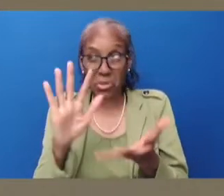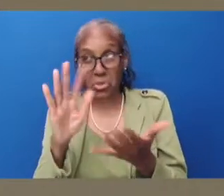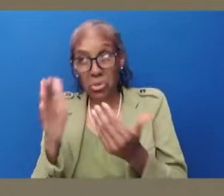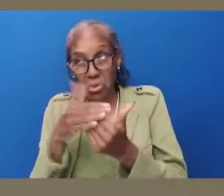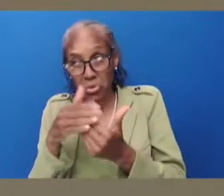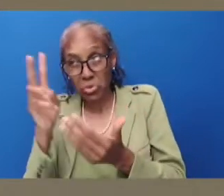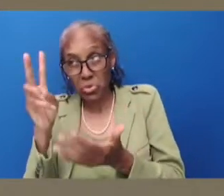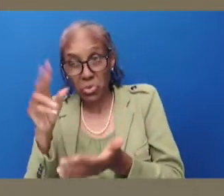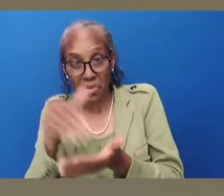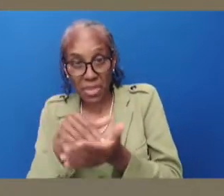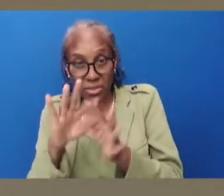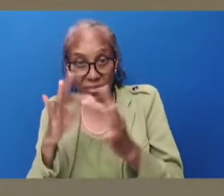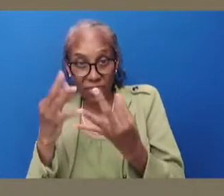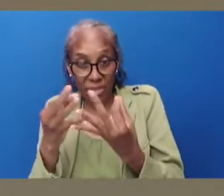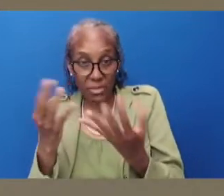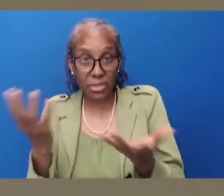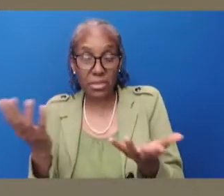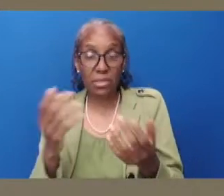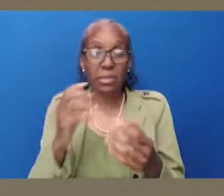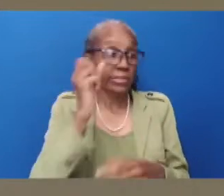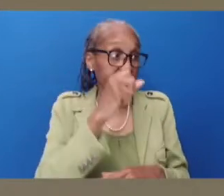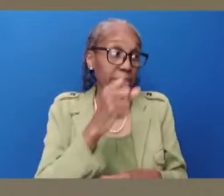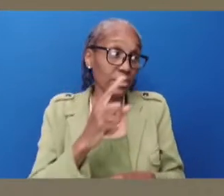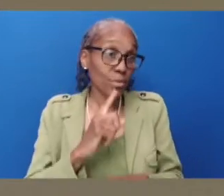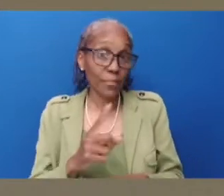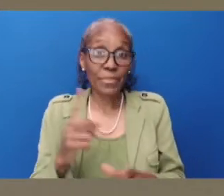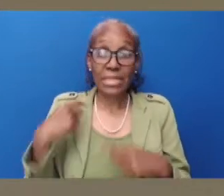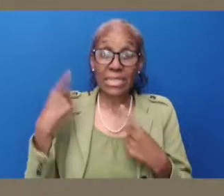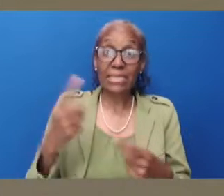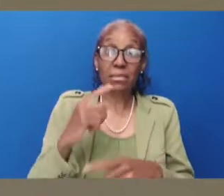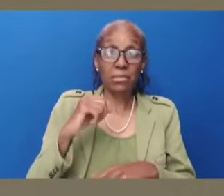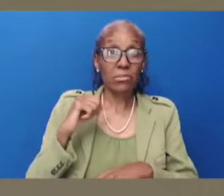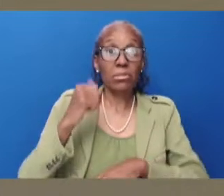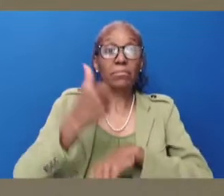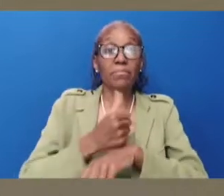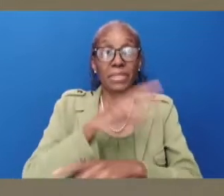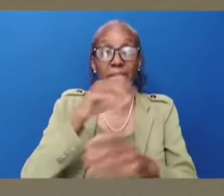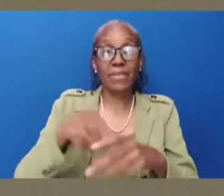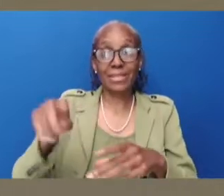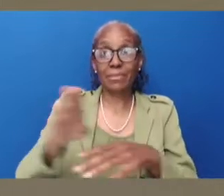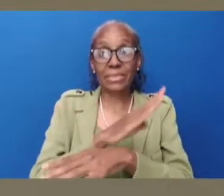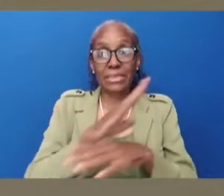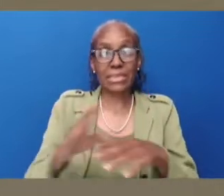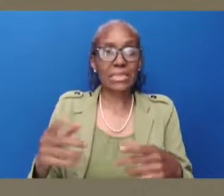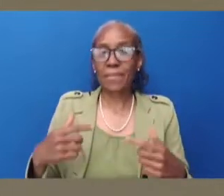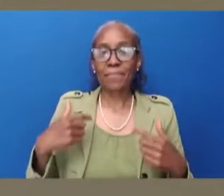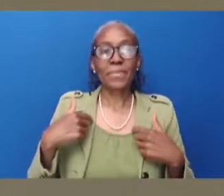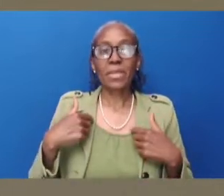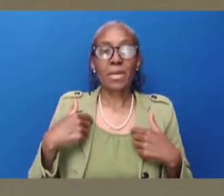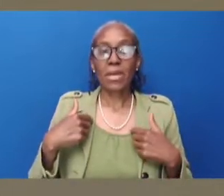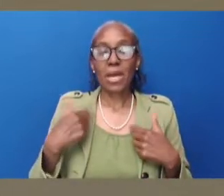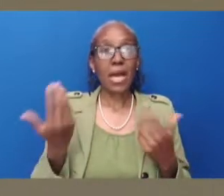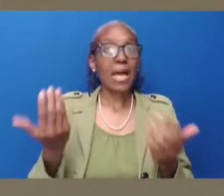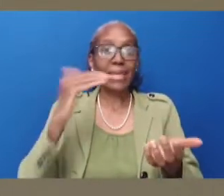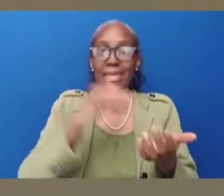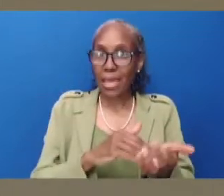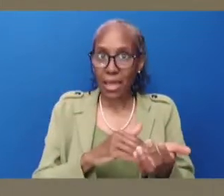TALKING, YOU KNOW, OVER A THOUSAND, CLOSE TO 2,000